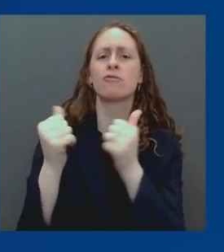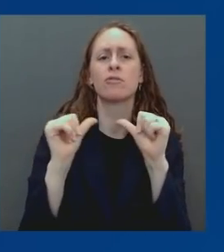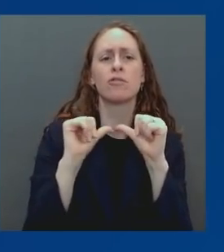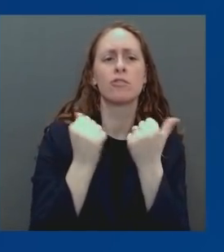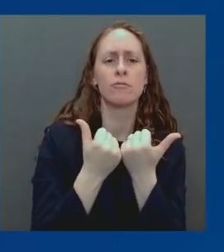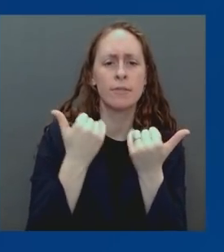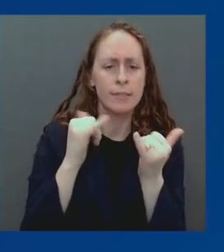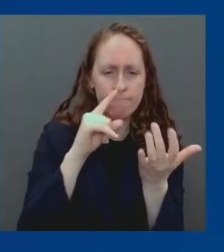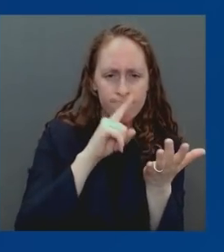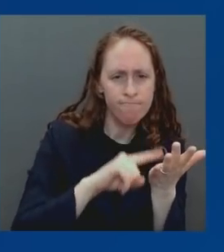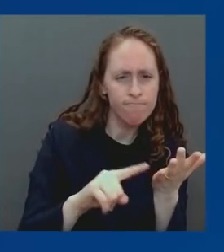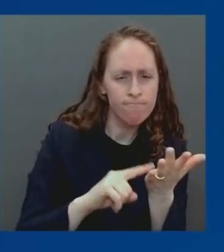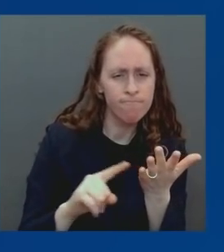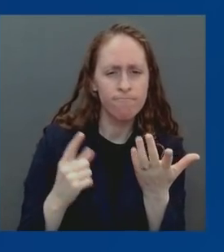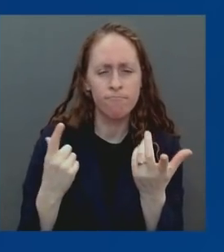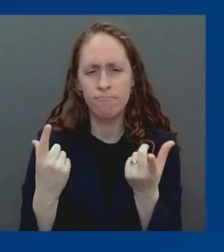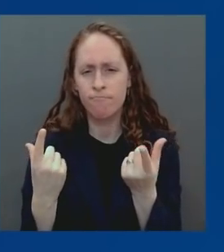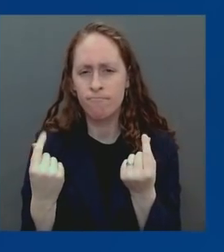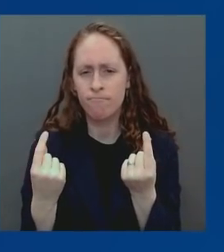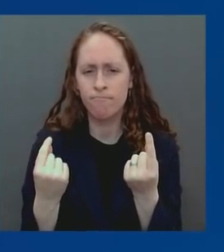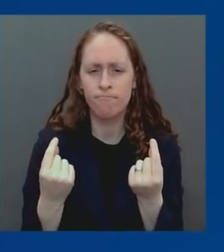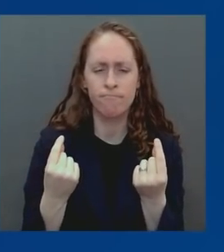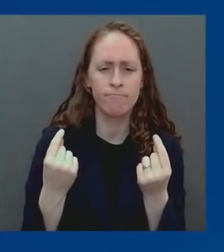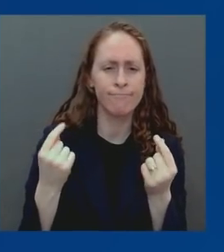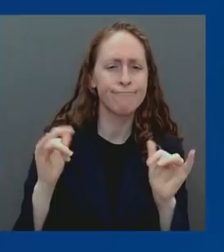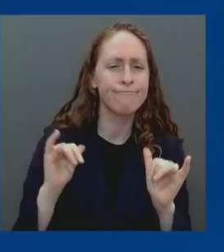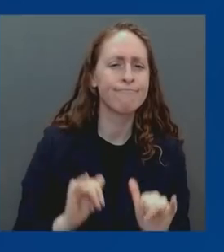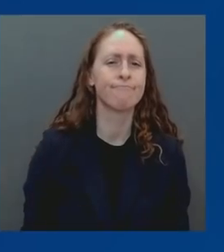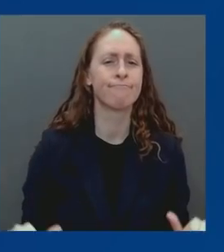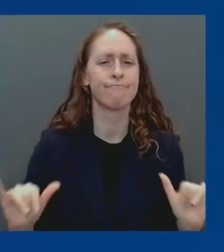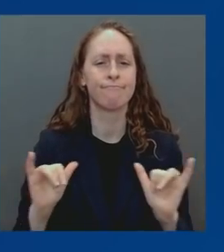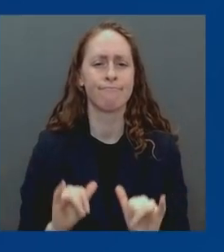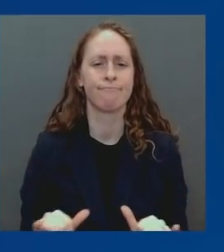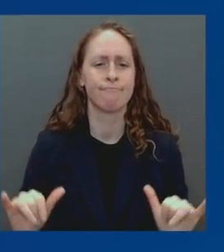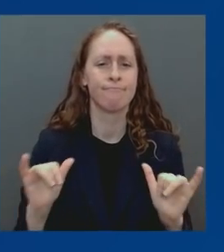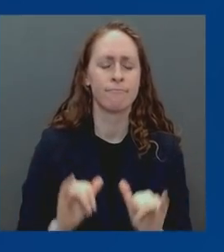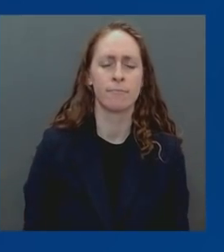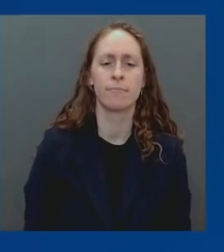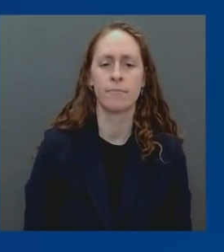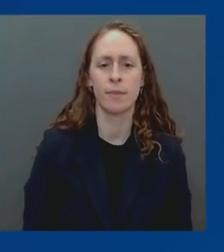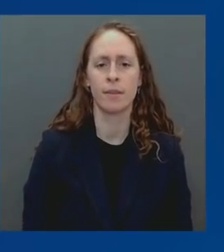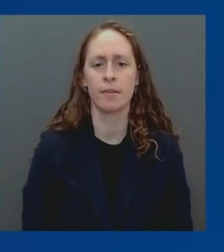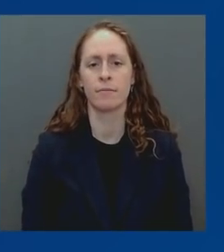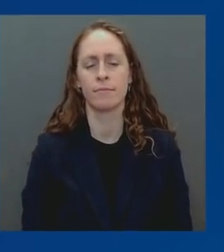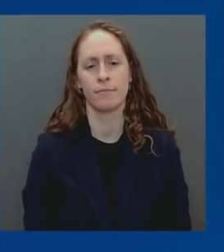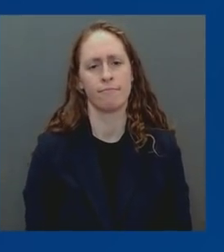the pathogenic mechanisms of long COVID. Right now, the data are starting to come in.